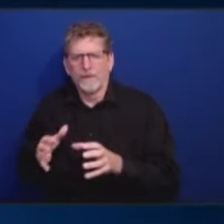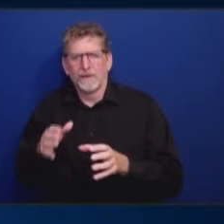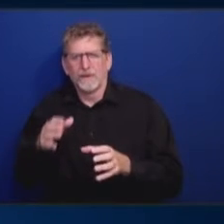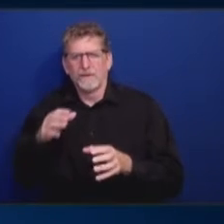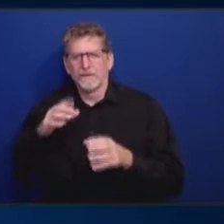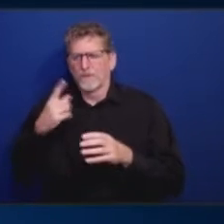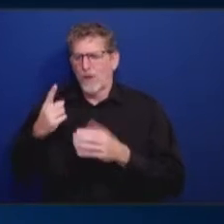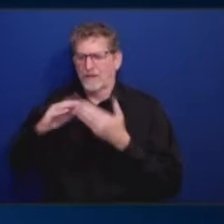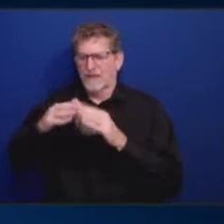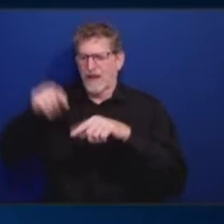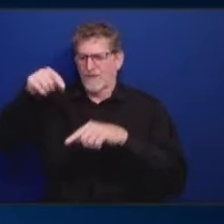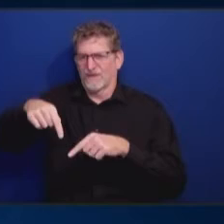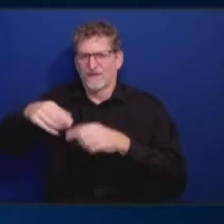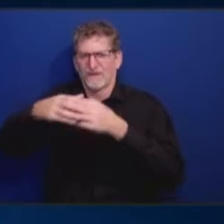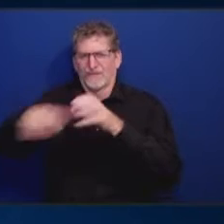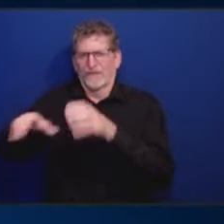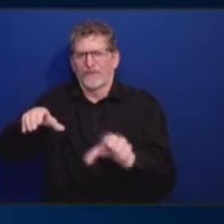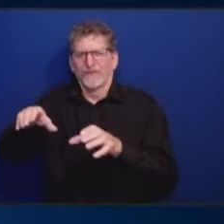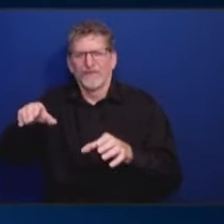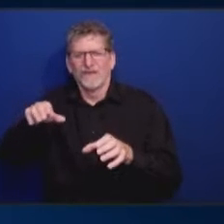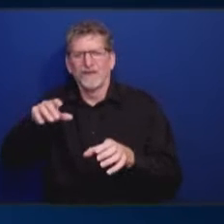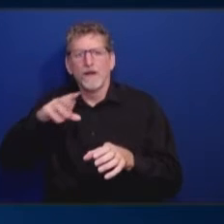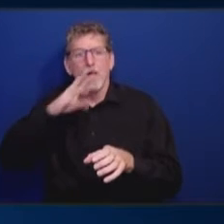waters came, because they were living in basement